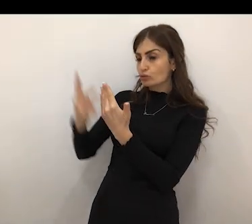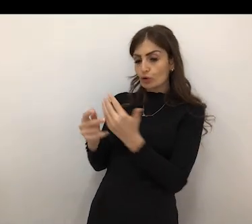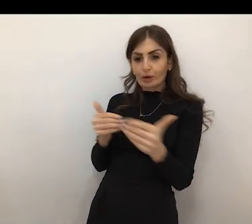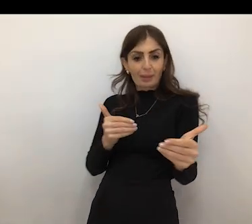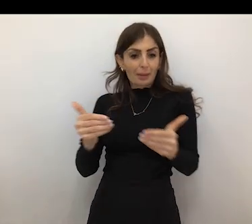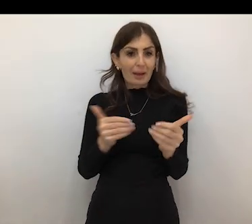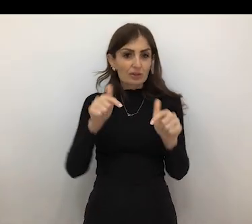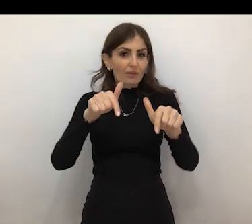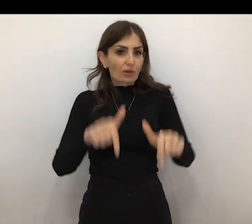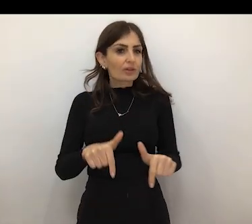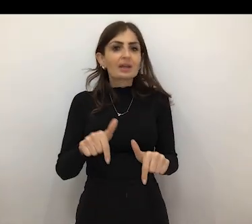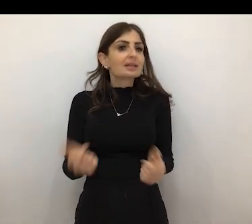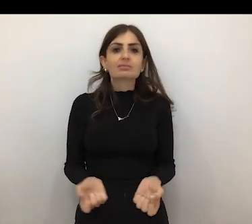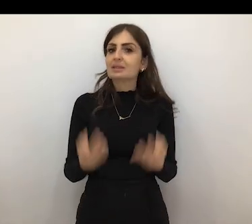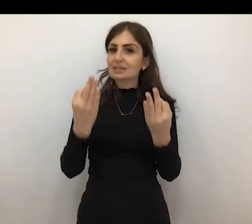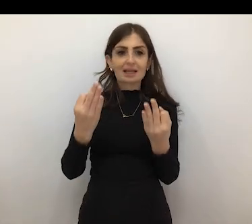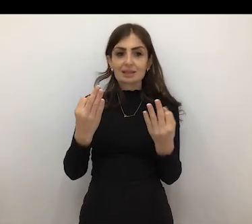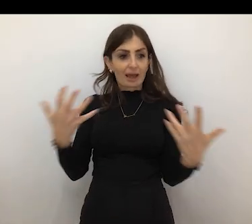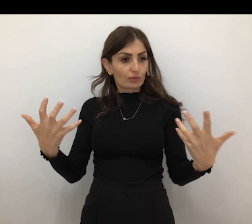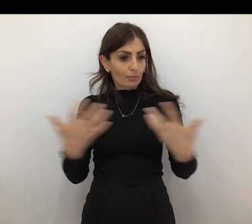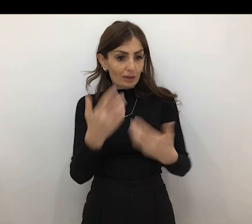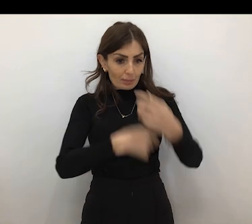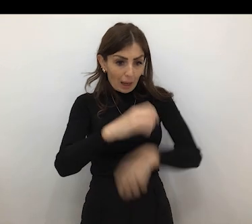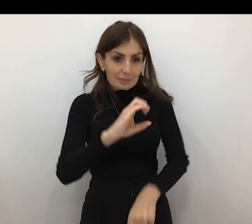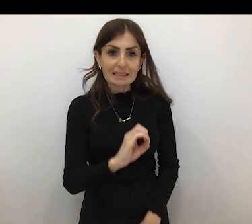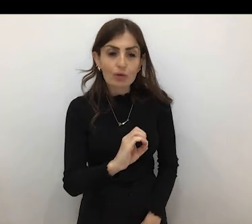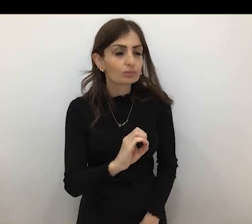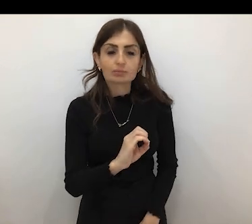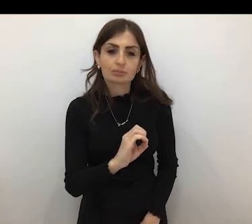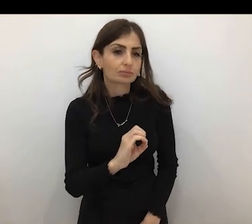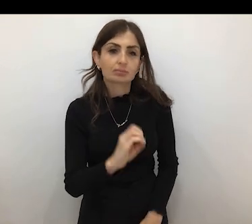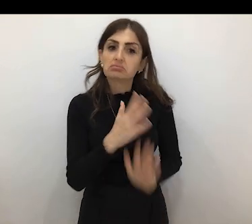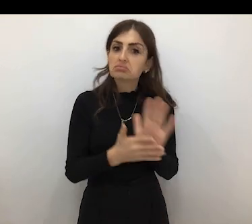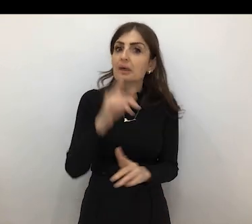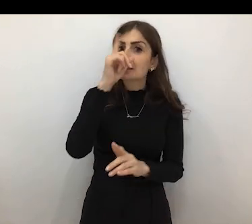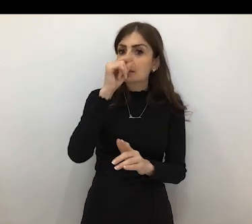your budget for the Export Development Fund does not have to balance to zero. That means you may